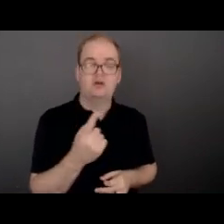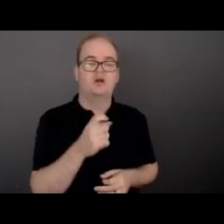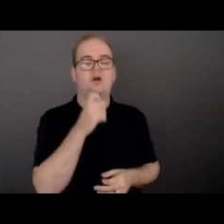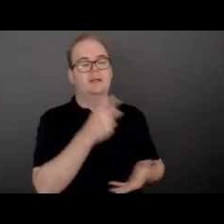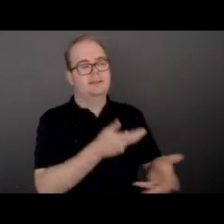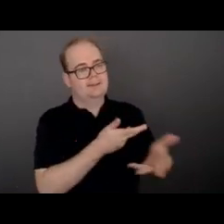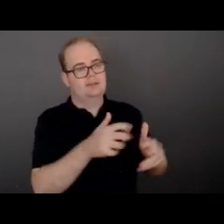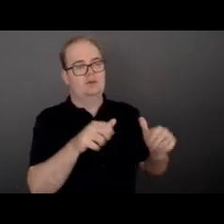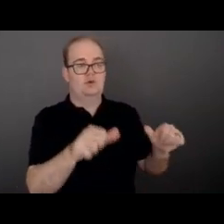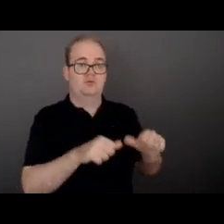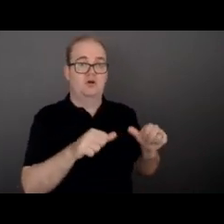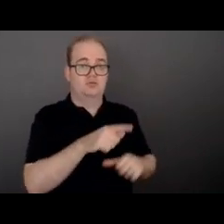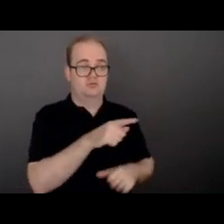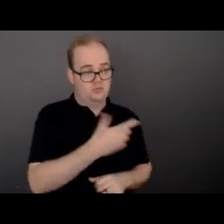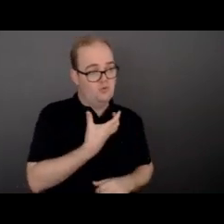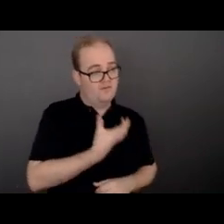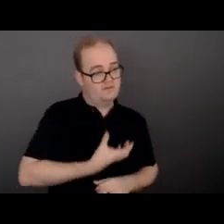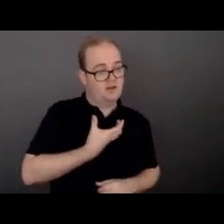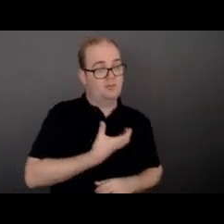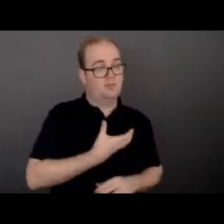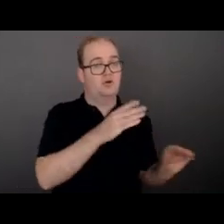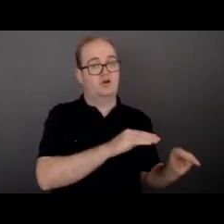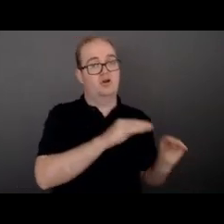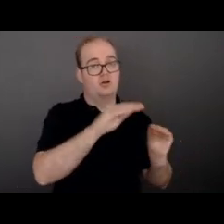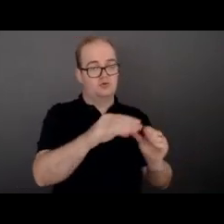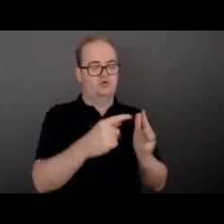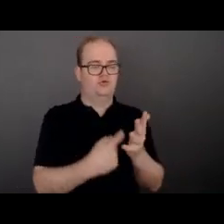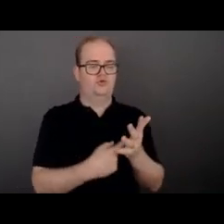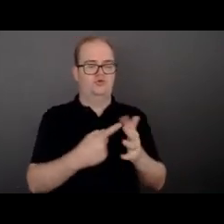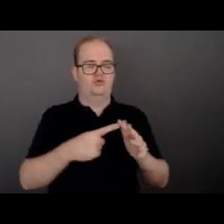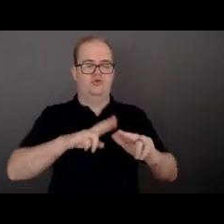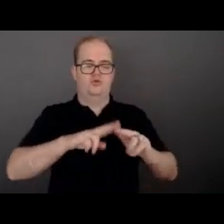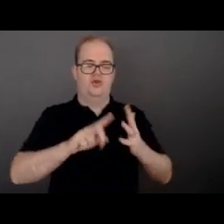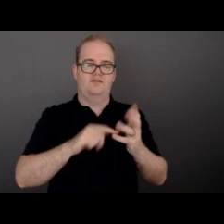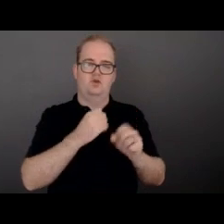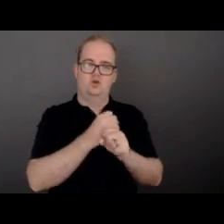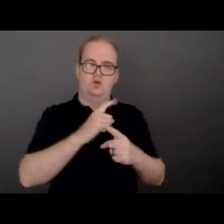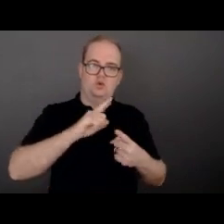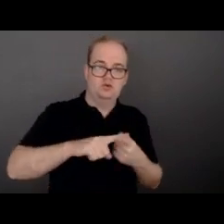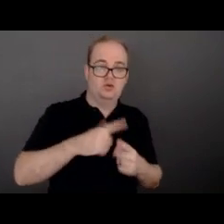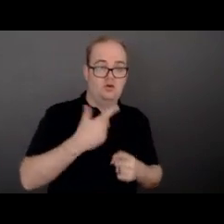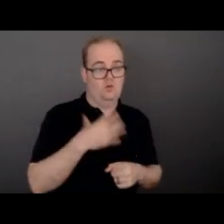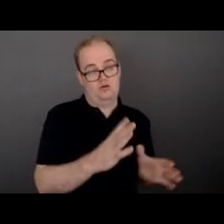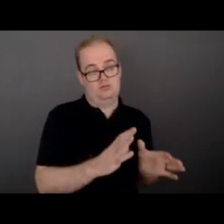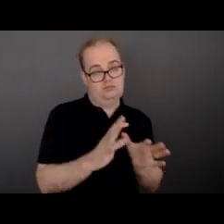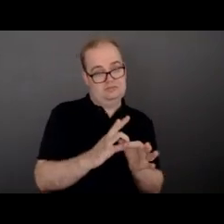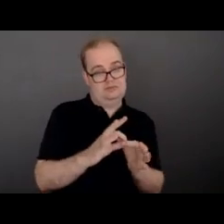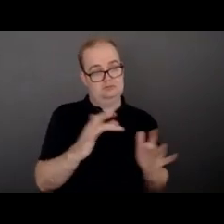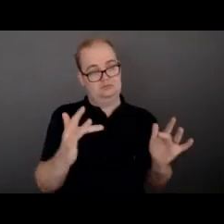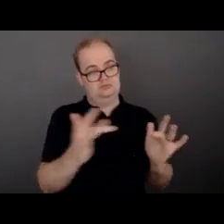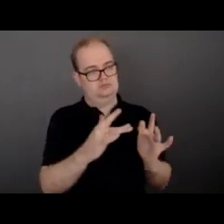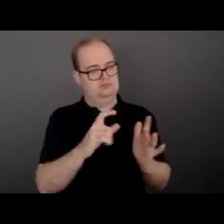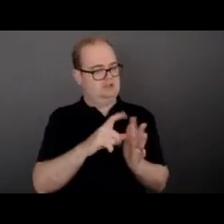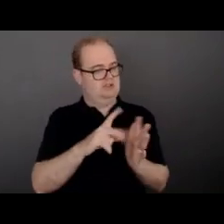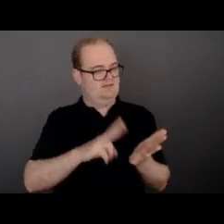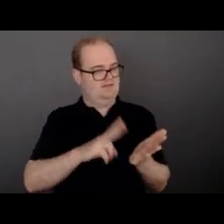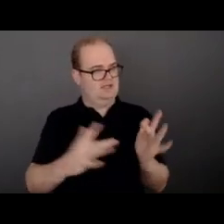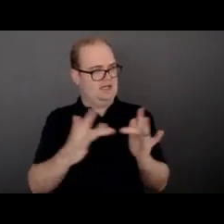would you be comfortable going into a refuge, do you want me to connect you to DVConnect. So we would explore those options with them.